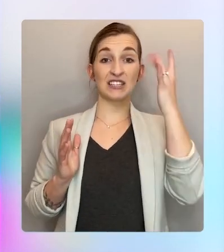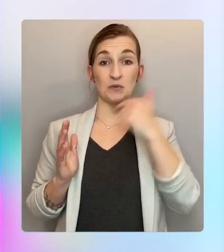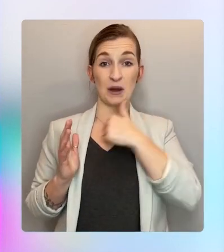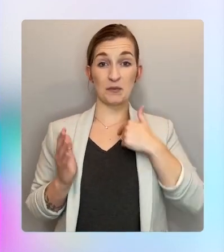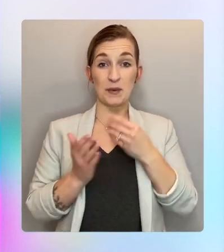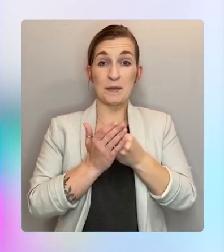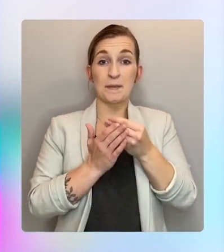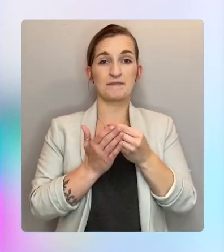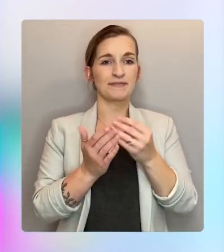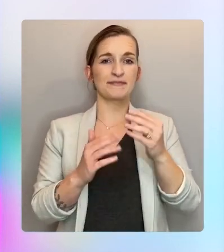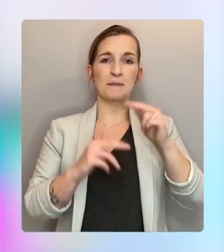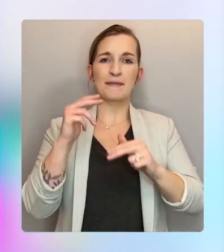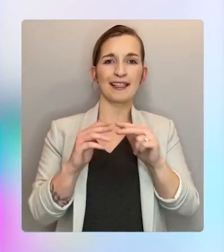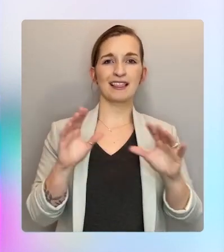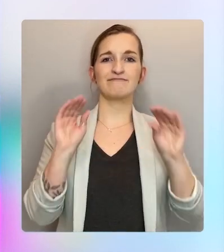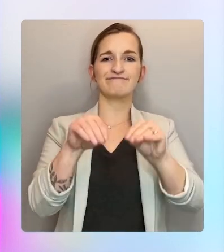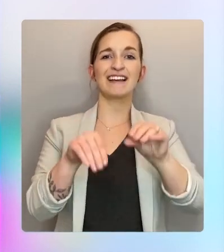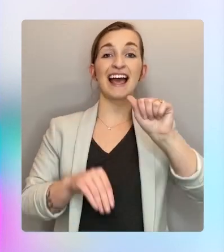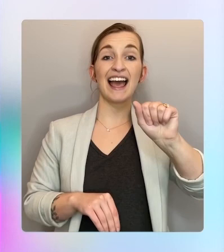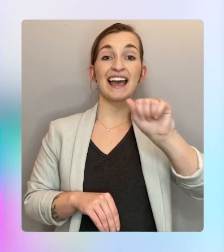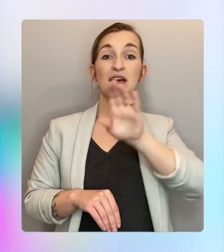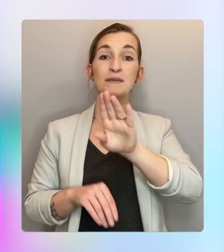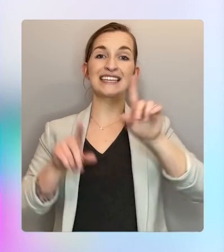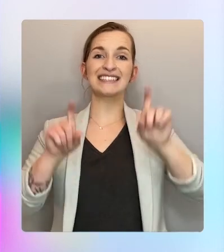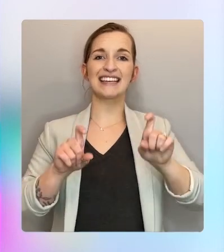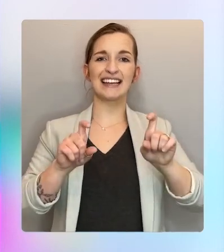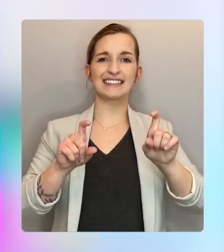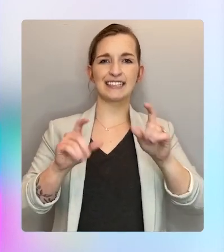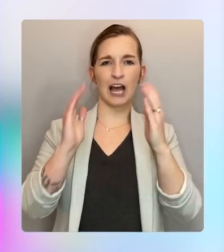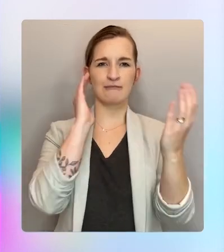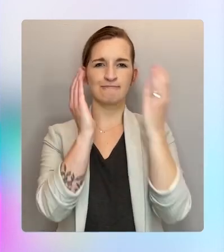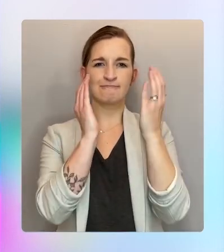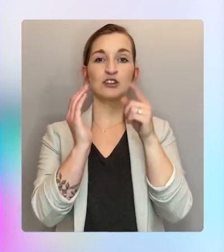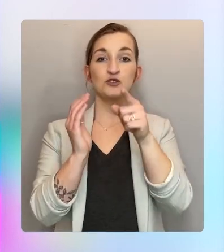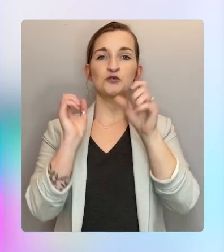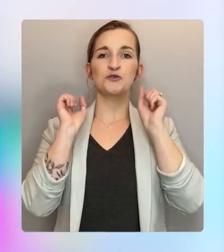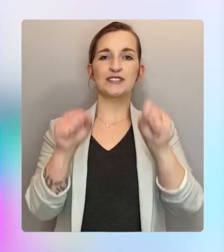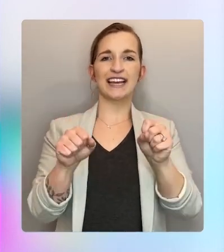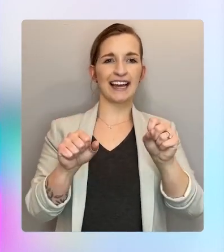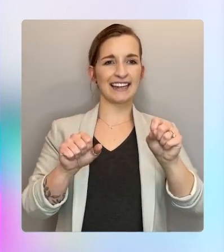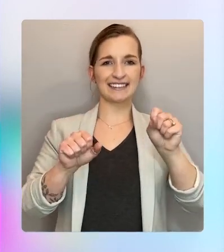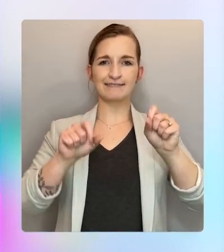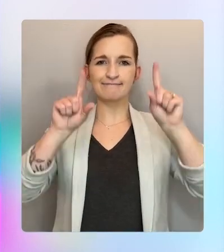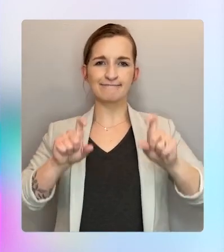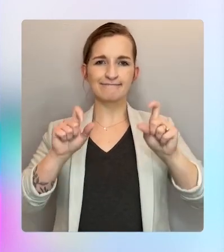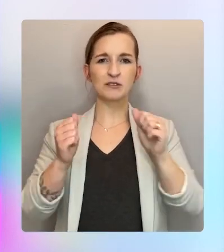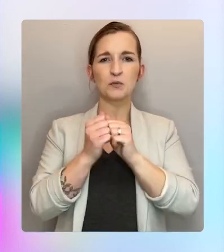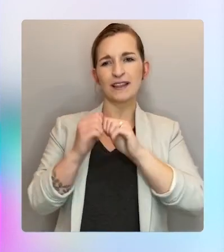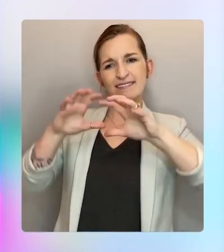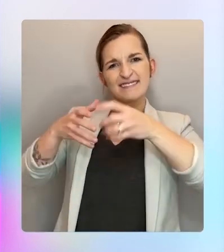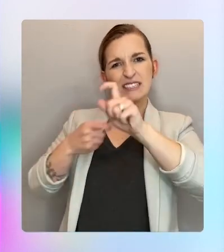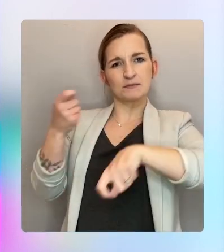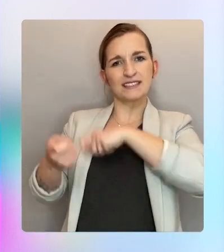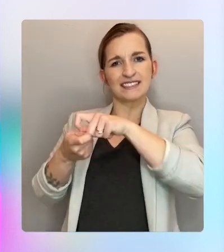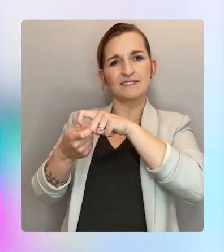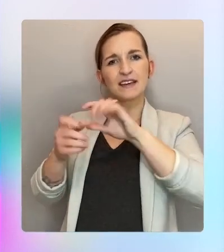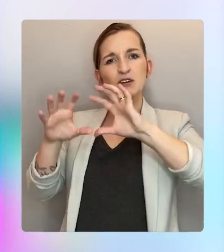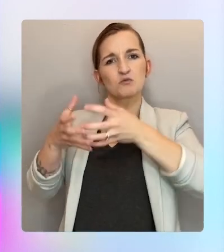so you can experiment with free trials for a percentage of users and see if the results help you meet your goals.